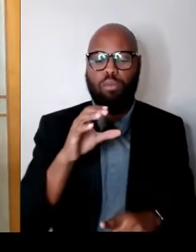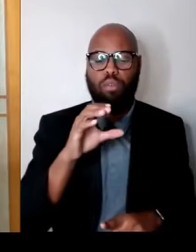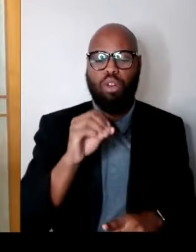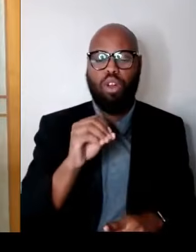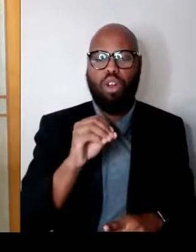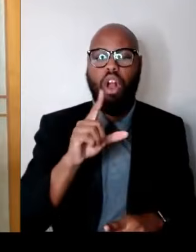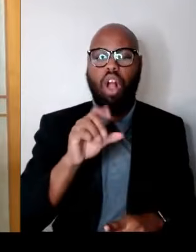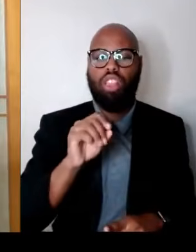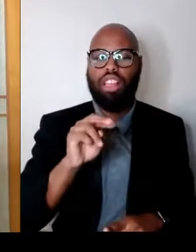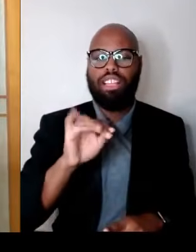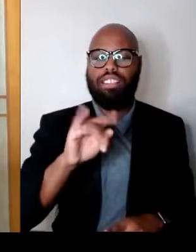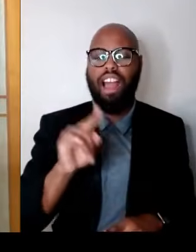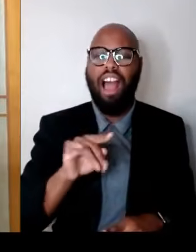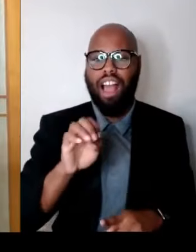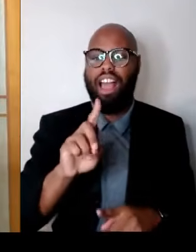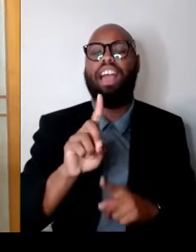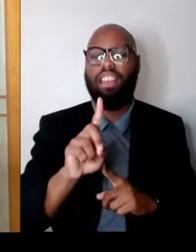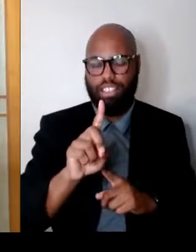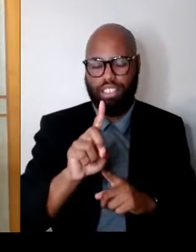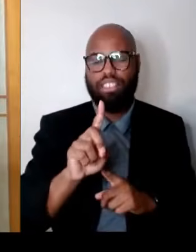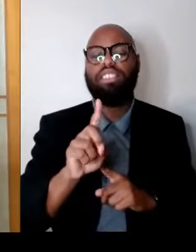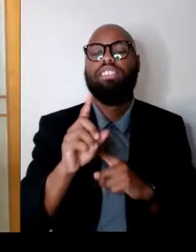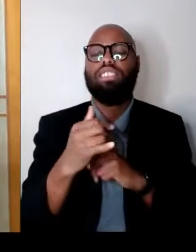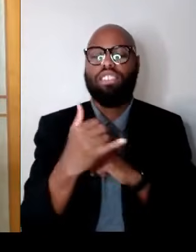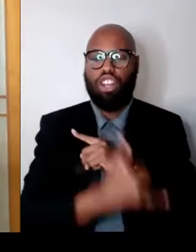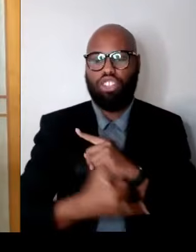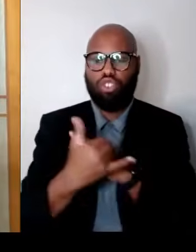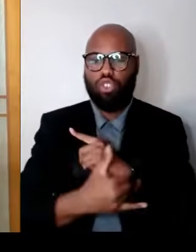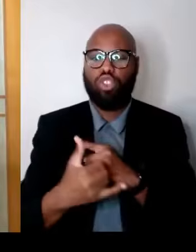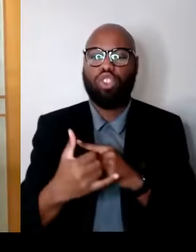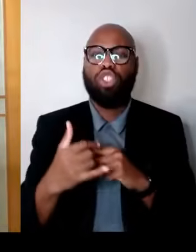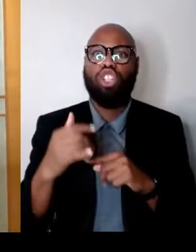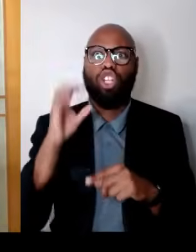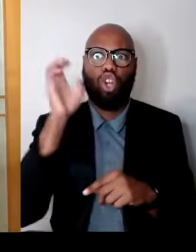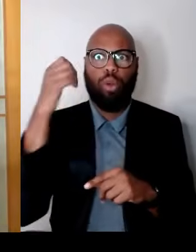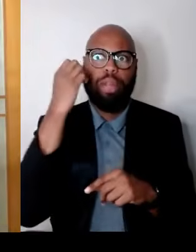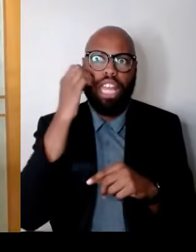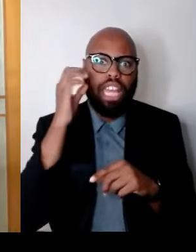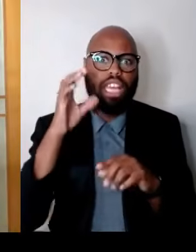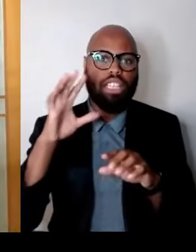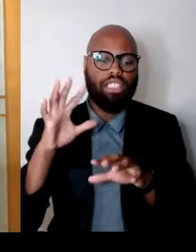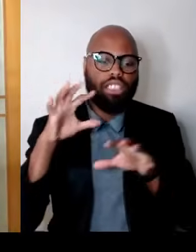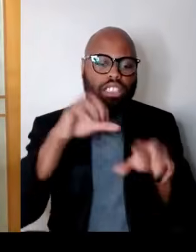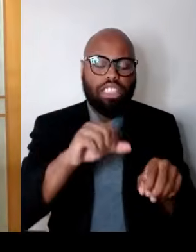Our countries were invaded by Europeans. We were told that there's something wrong with us.